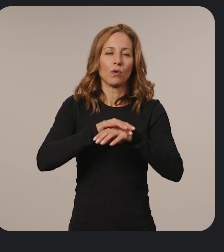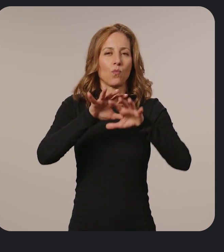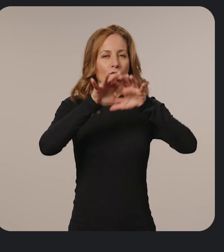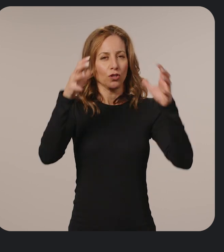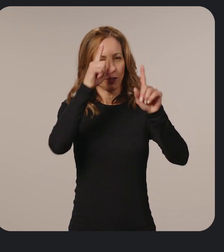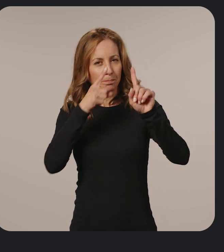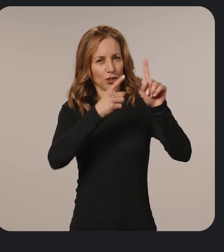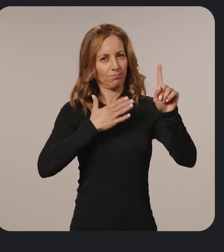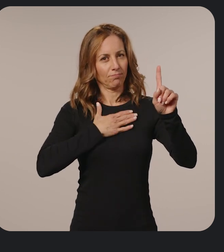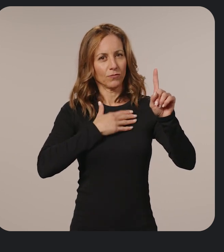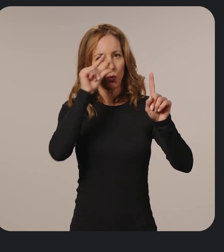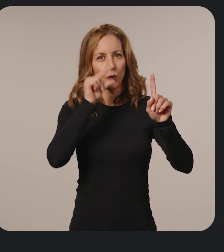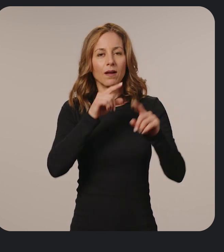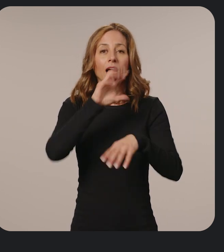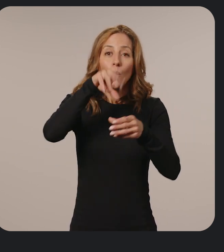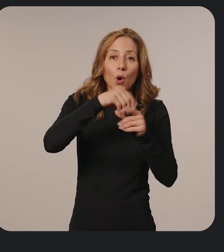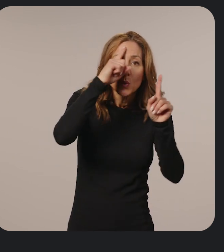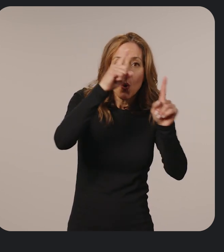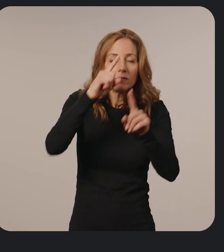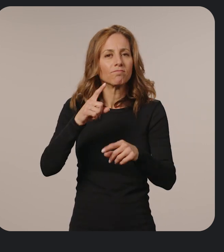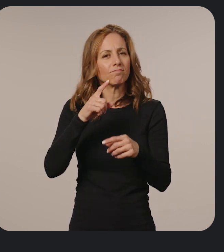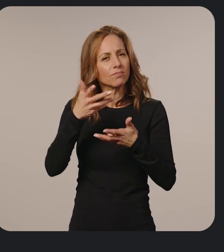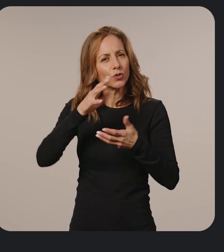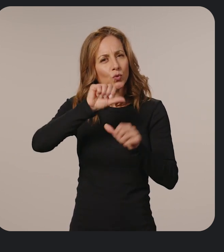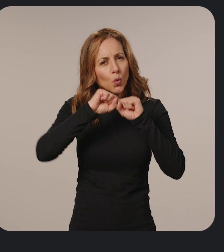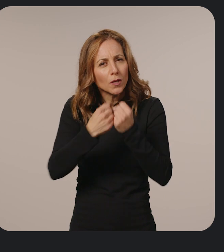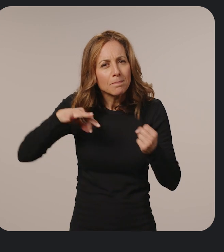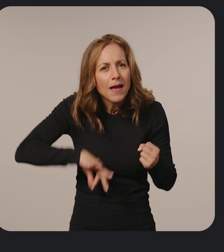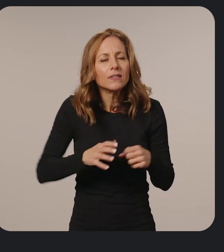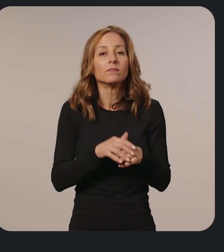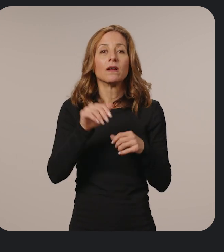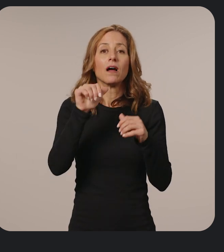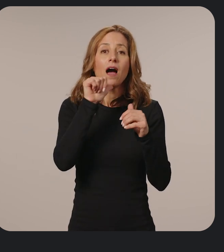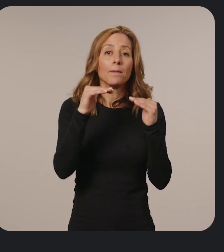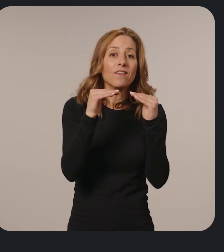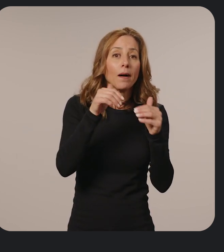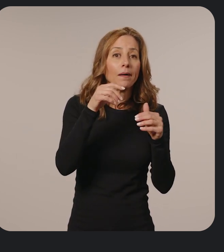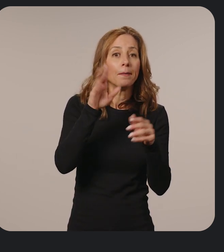avoid unfair biases, be safe, accountable, and private, and all this while upholding standards